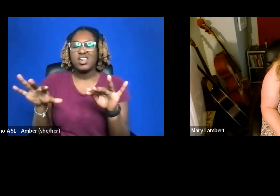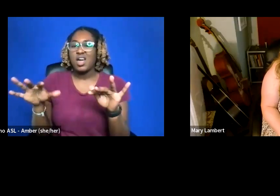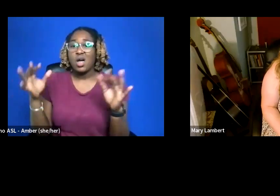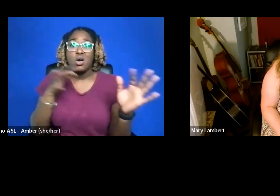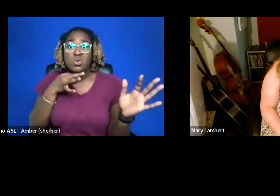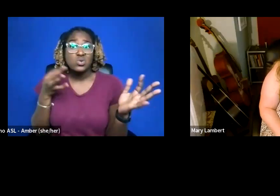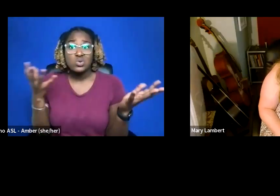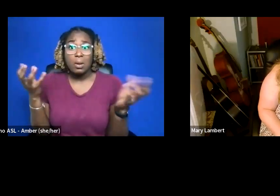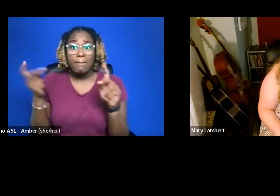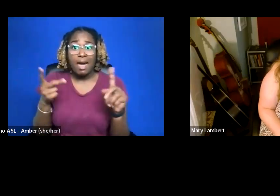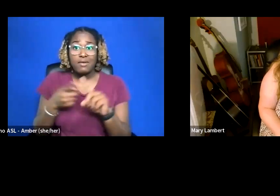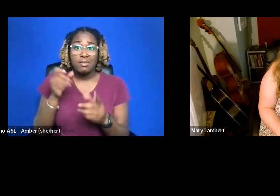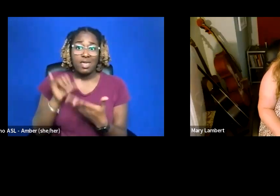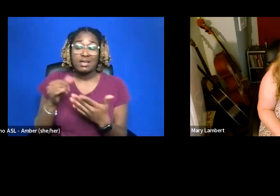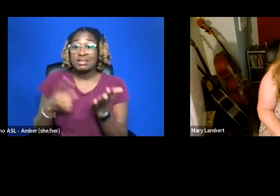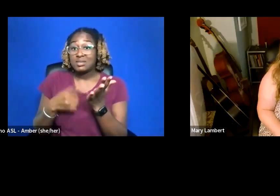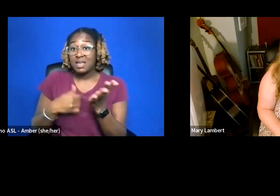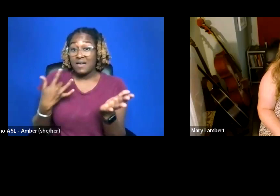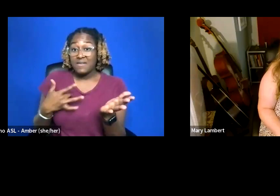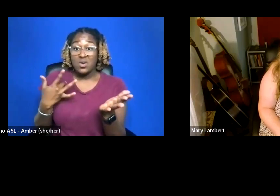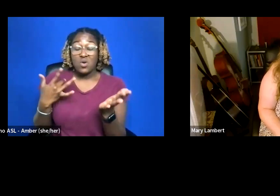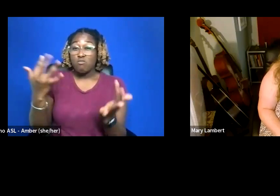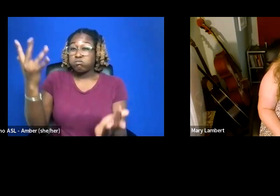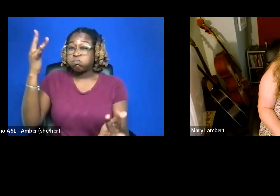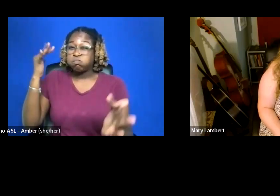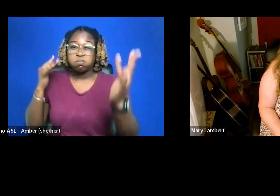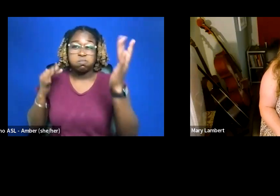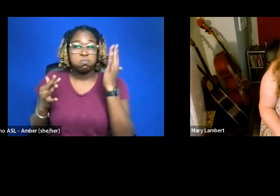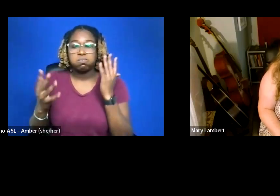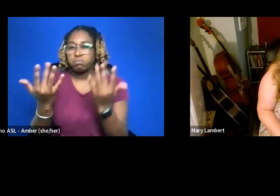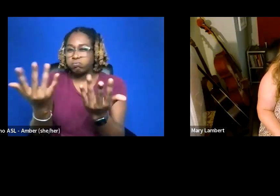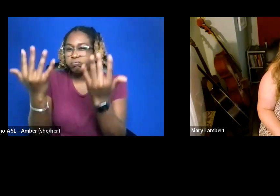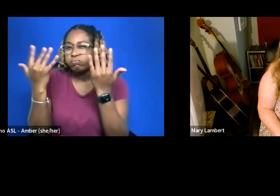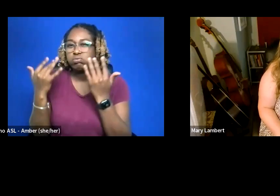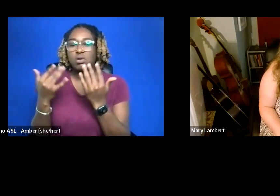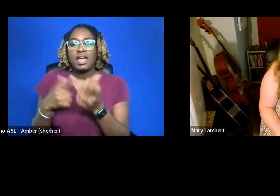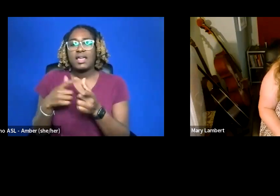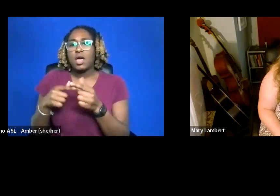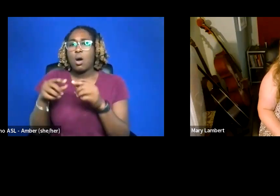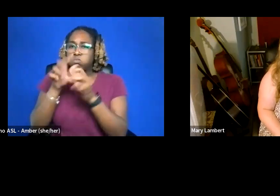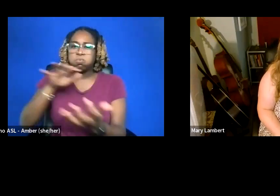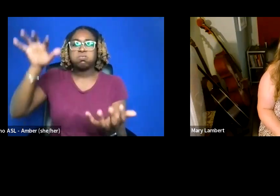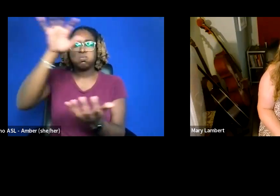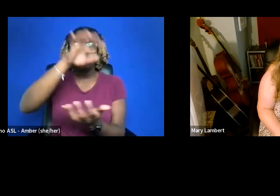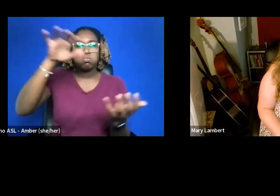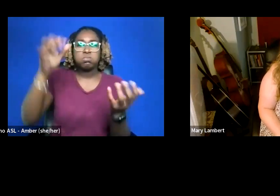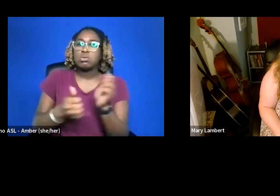because sometimes I feel forest fires erupting from my wrists and the smoke signals sent out of the most beautiful things I've ever seen